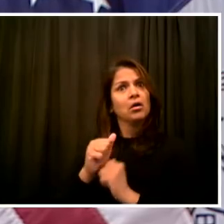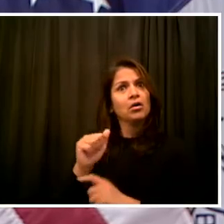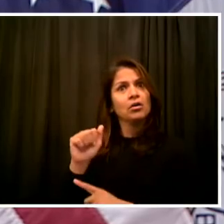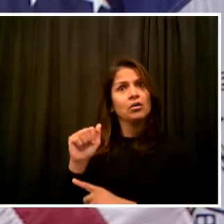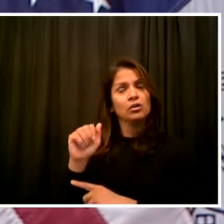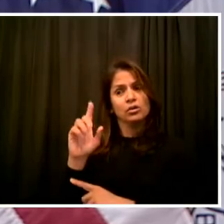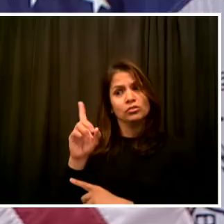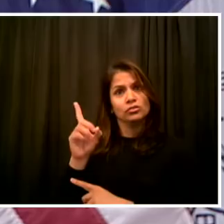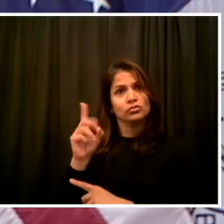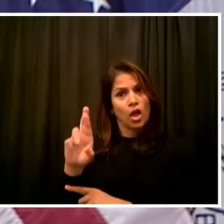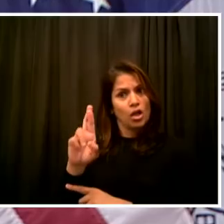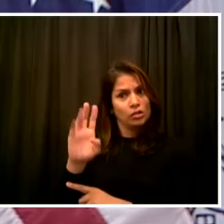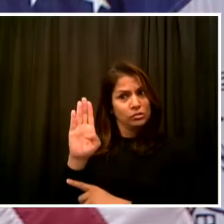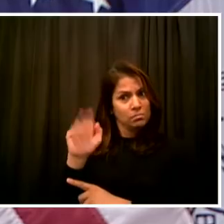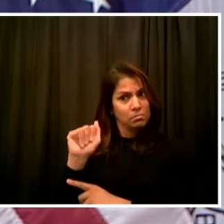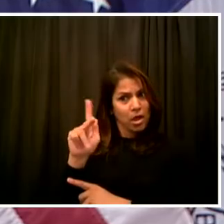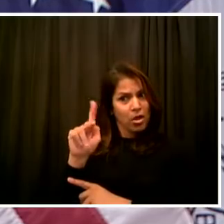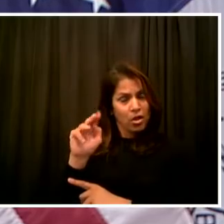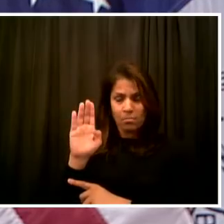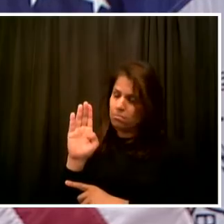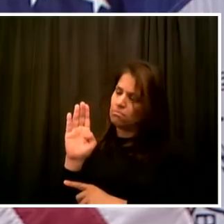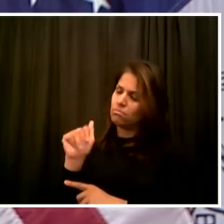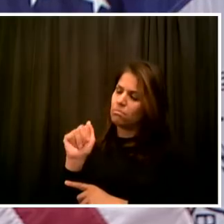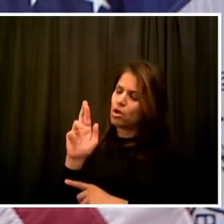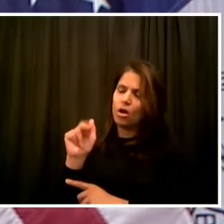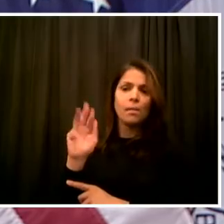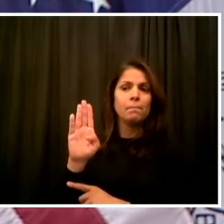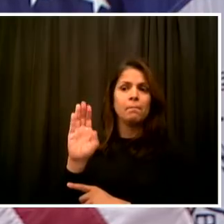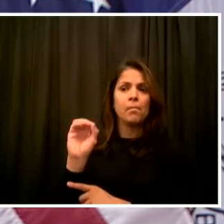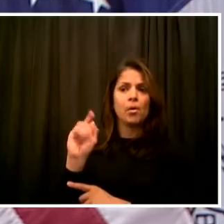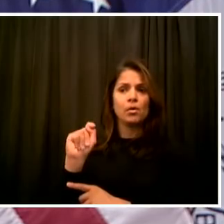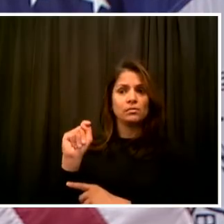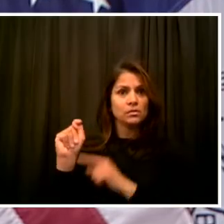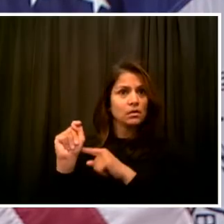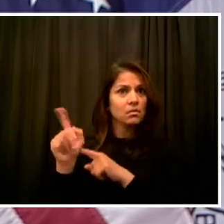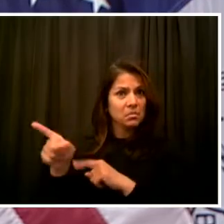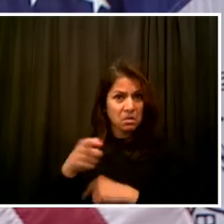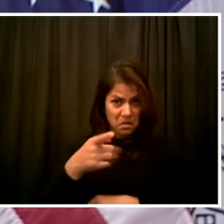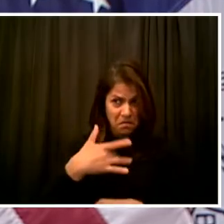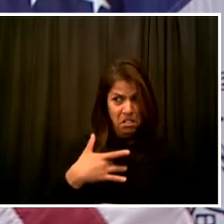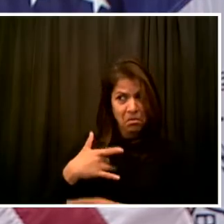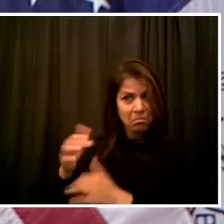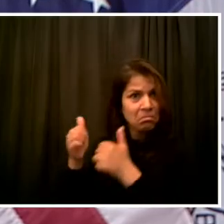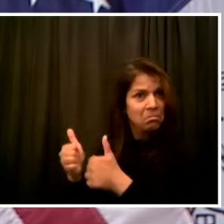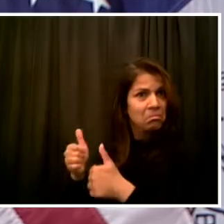BARBO IS DOING AND ARE YOU RESPONSIBLE FOR ANY OF THE REPORETD TENSI ON THWI HER BECAUSE YOU DIDN'T TAKE